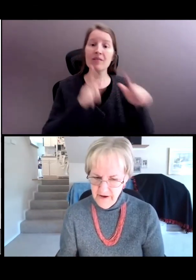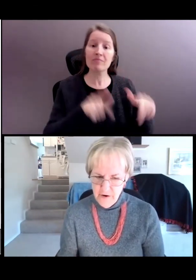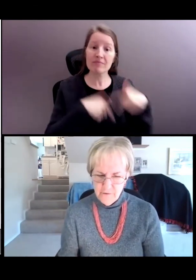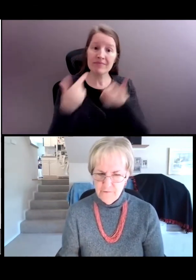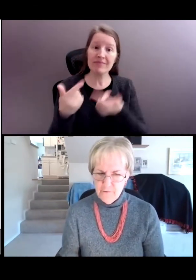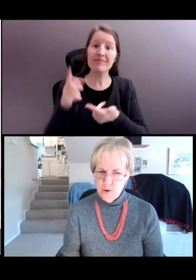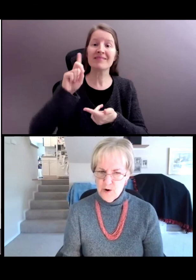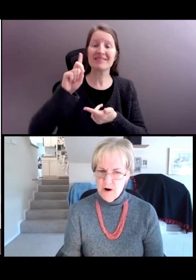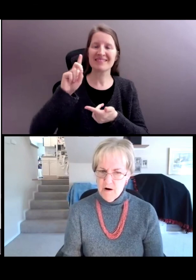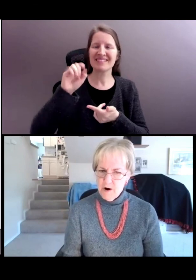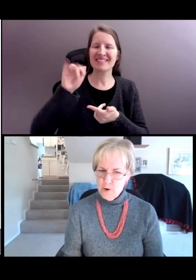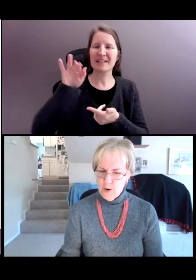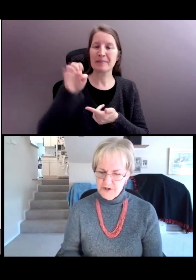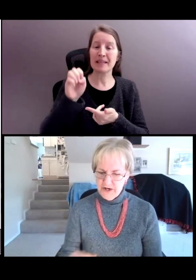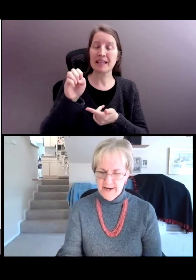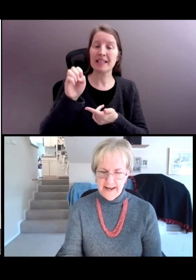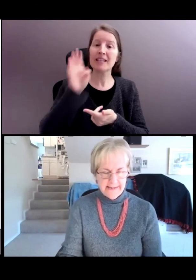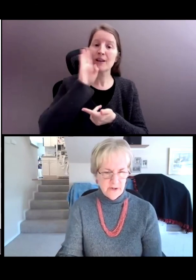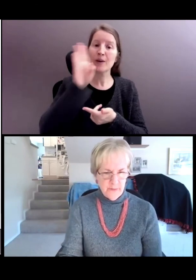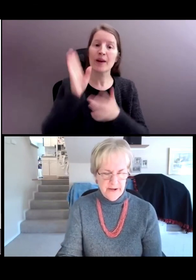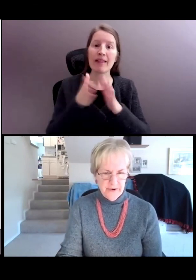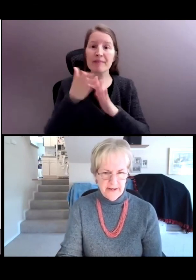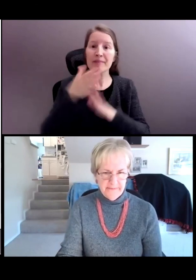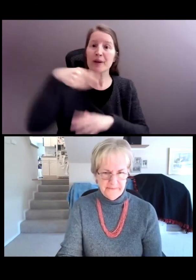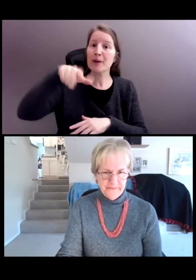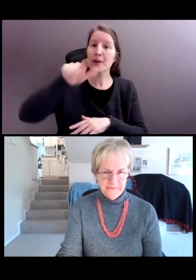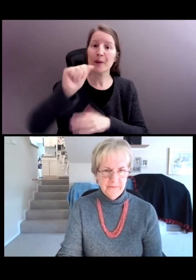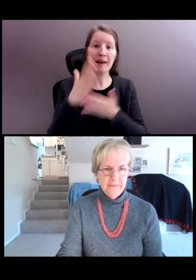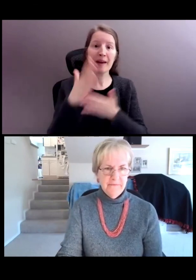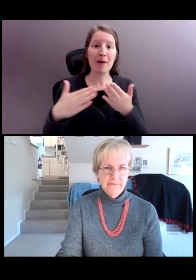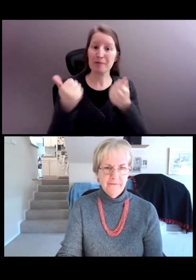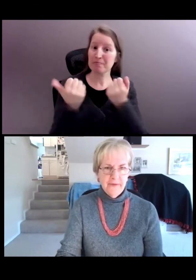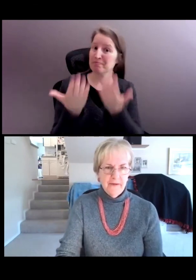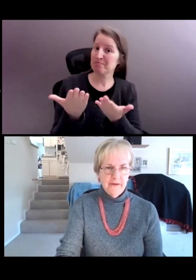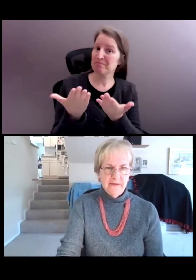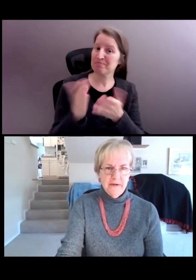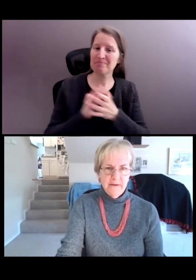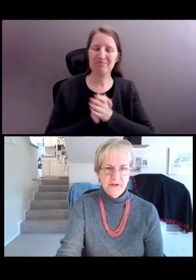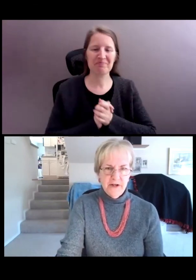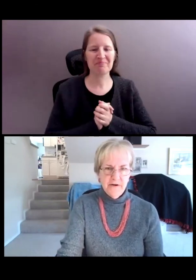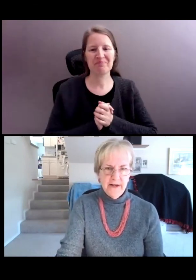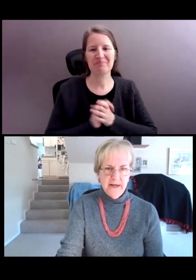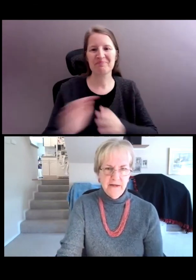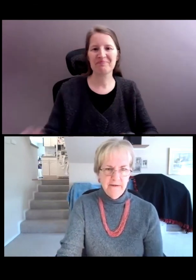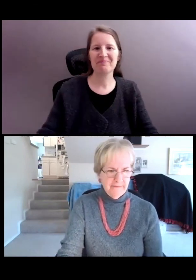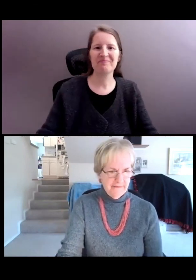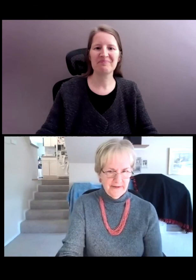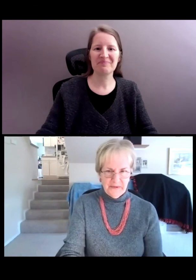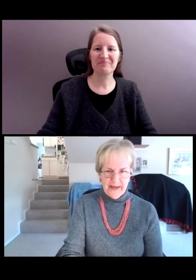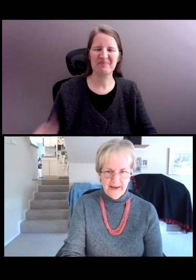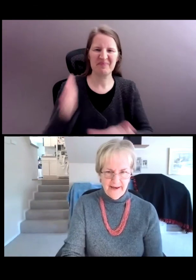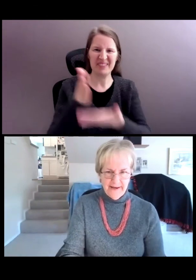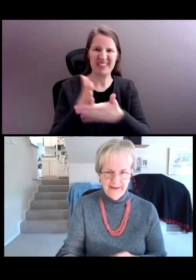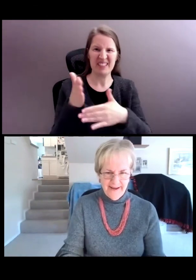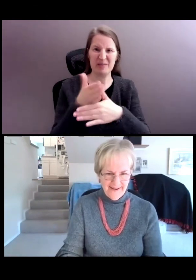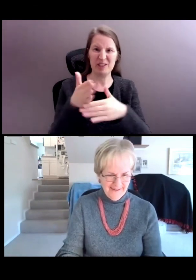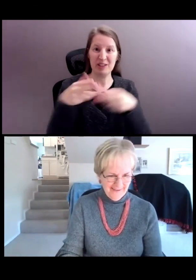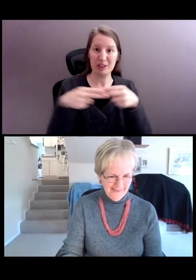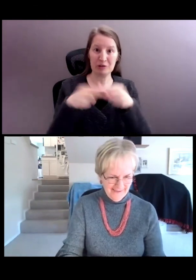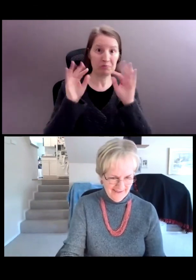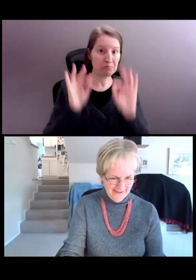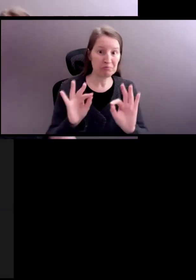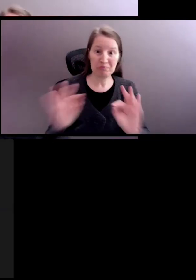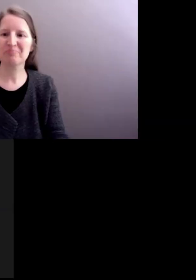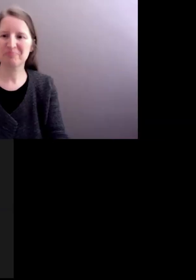for our question-and-answer period. Stop sharing Okay